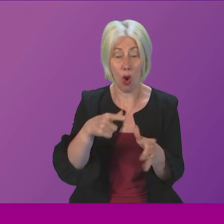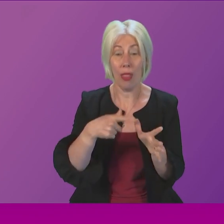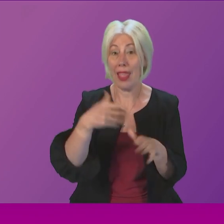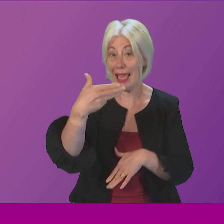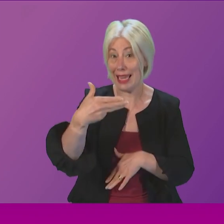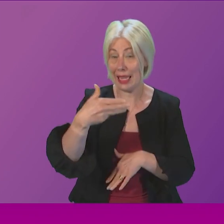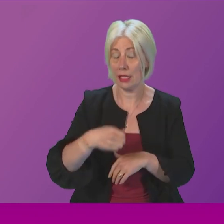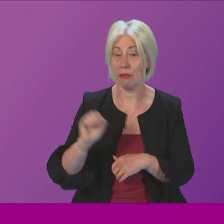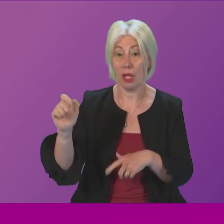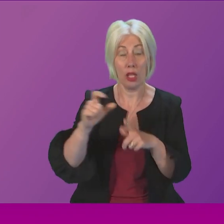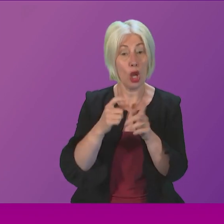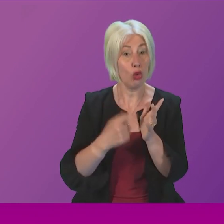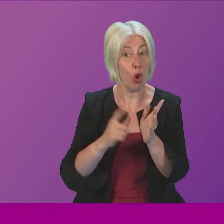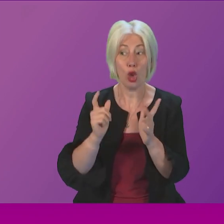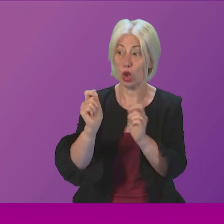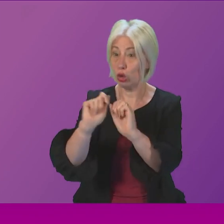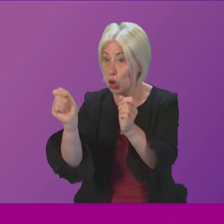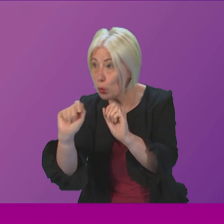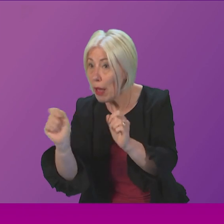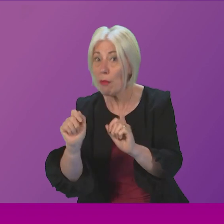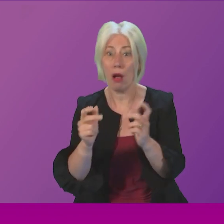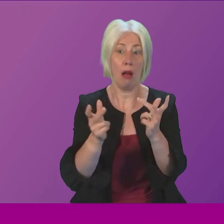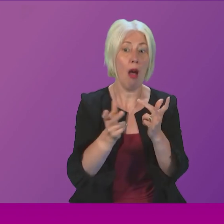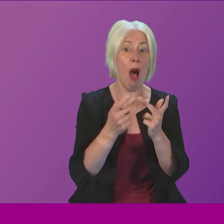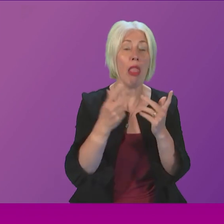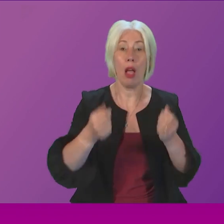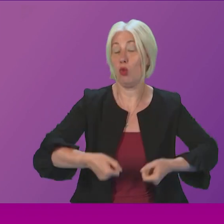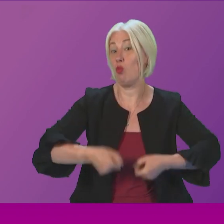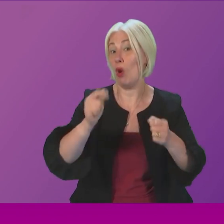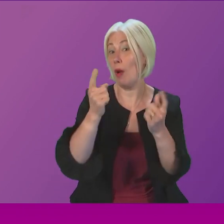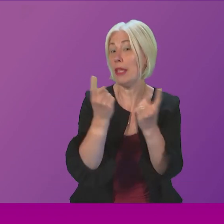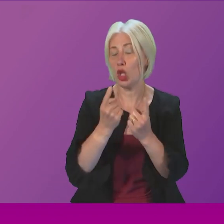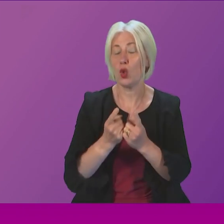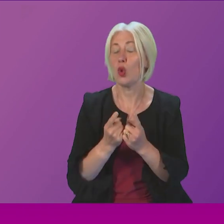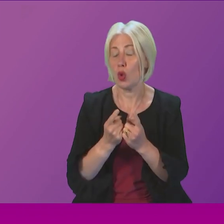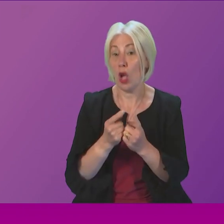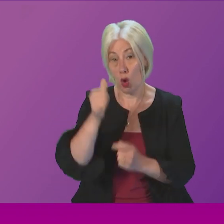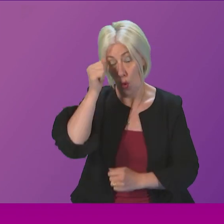Douglas Ross, The Inverness Courier and others—including, I know, many MSPs from my party—who have